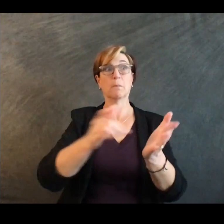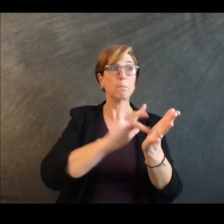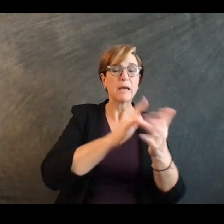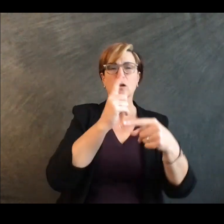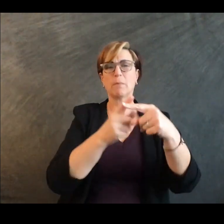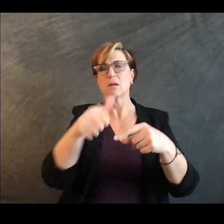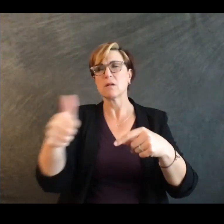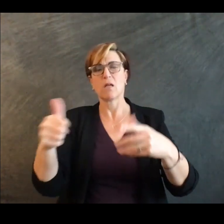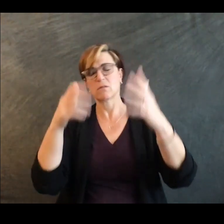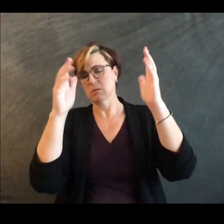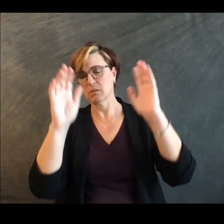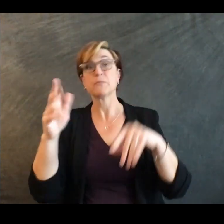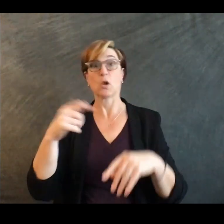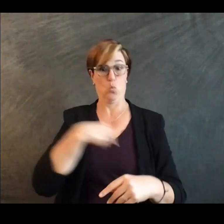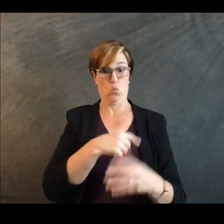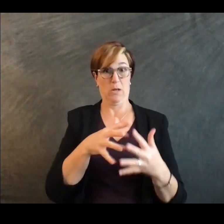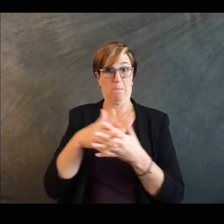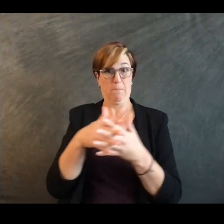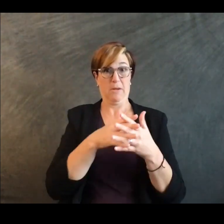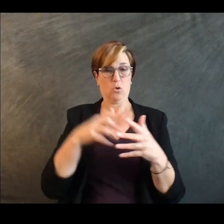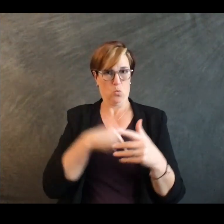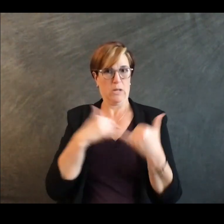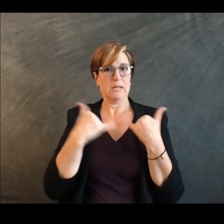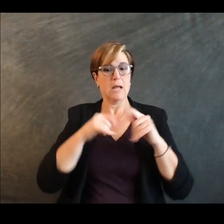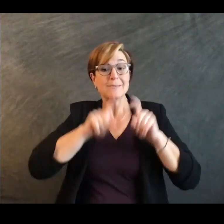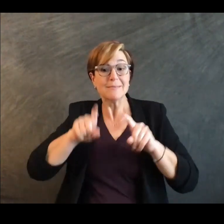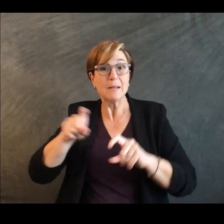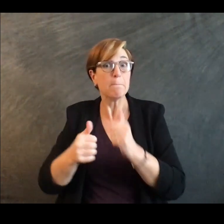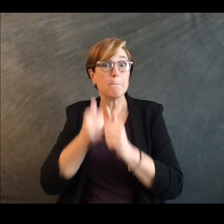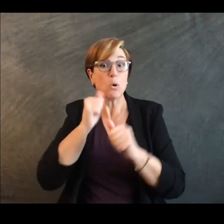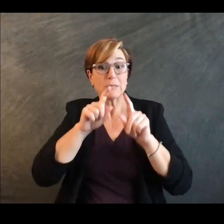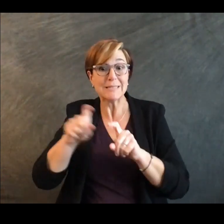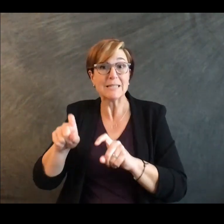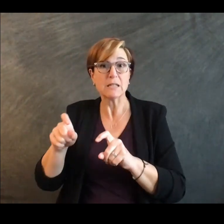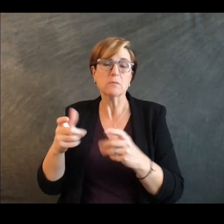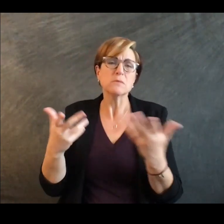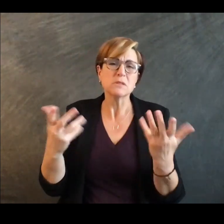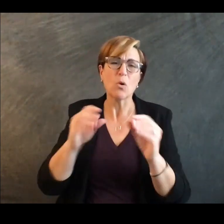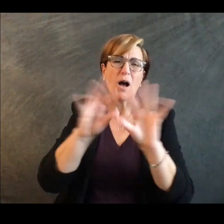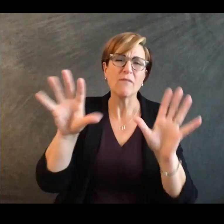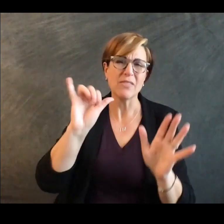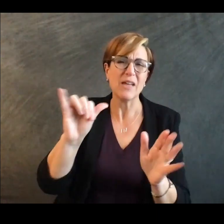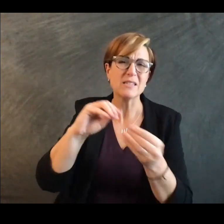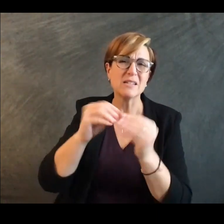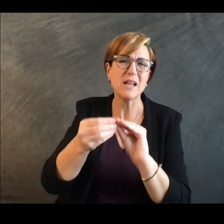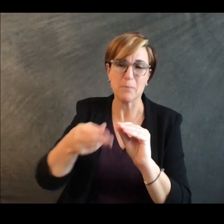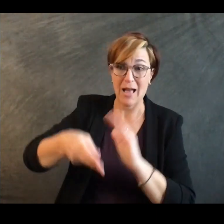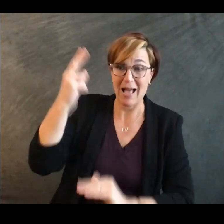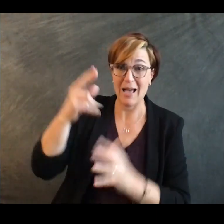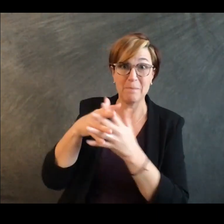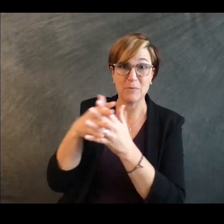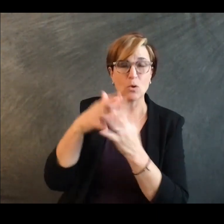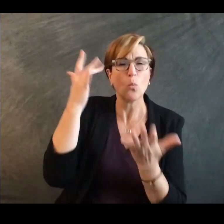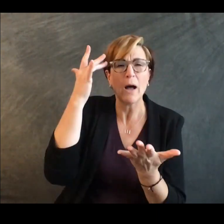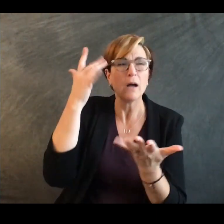nation in the world and I think that's probably why we have more cases because when you look at some of these very large countries they I know they I know